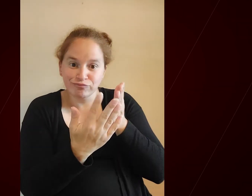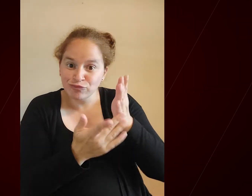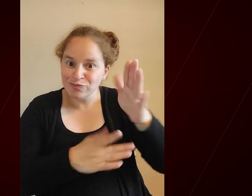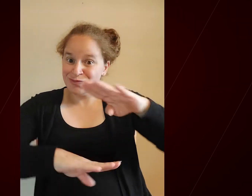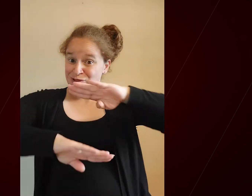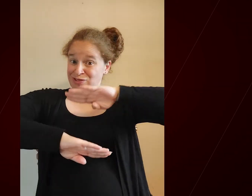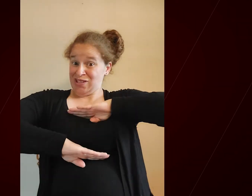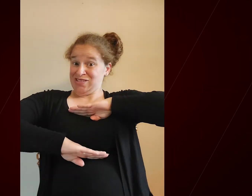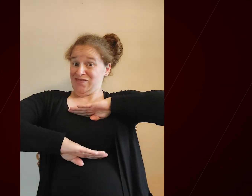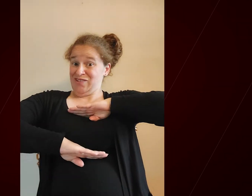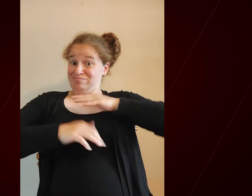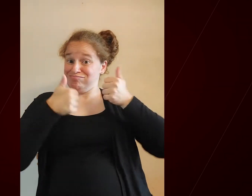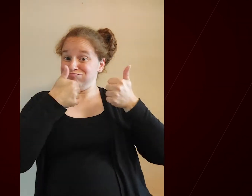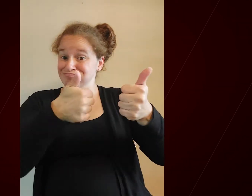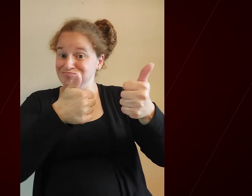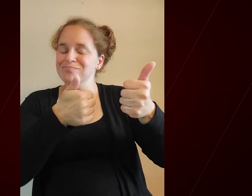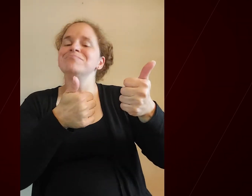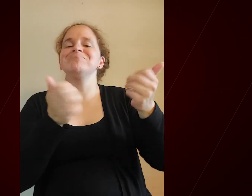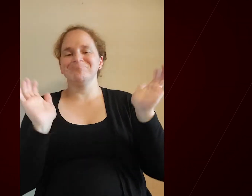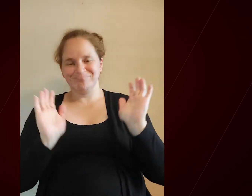to ensure that the information is well understood.